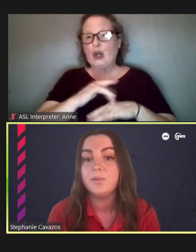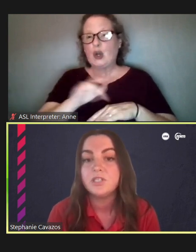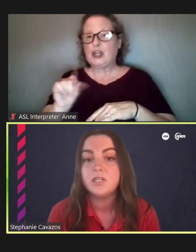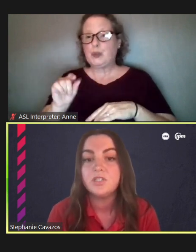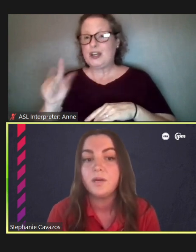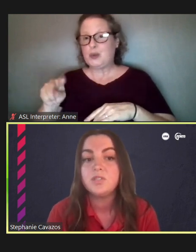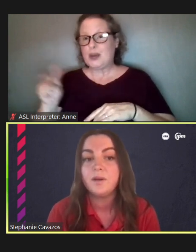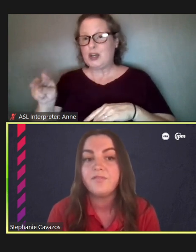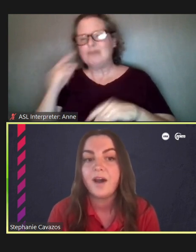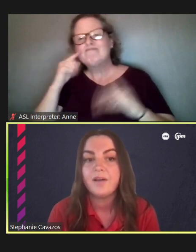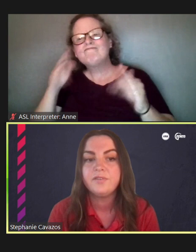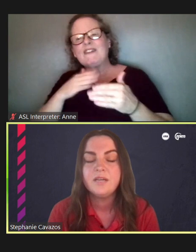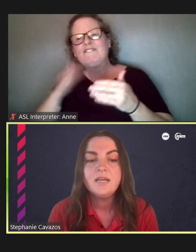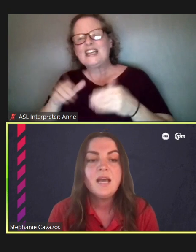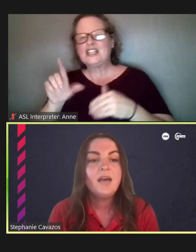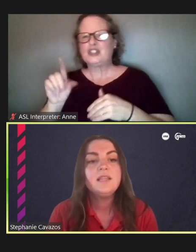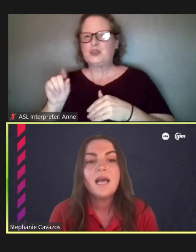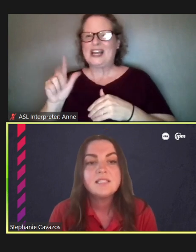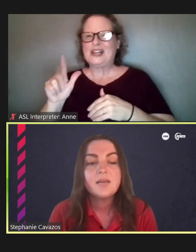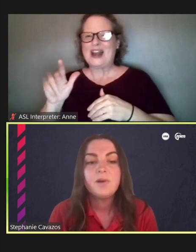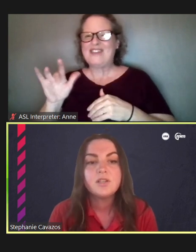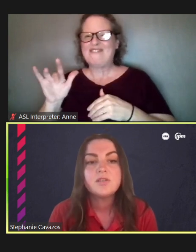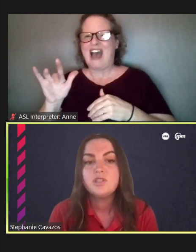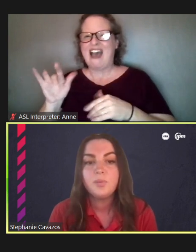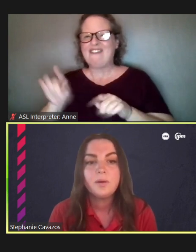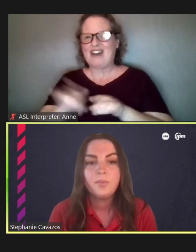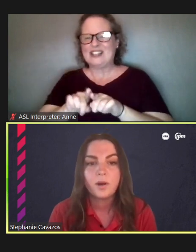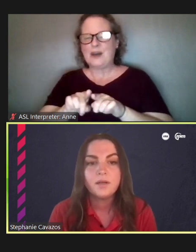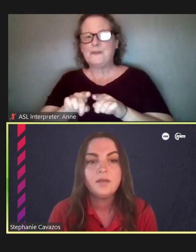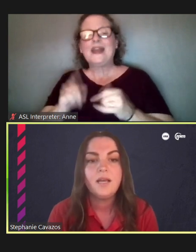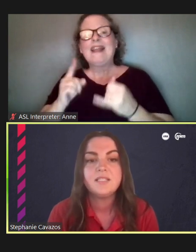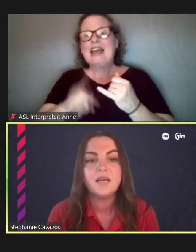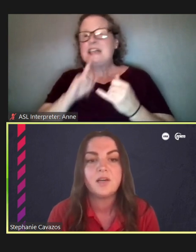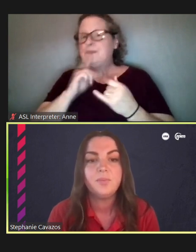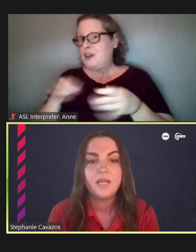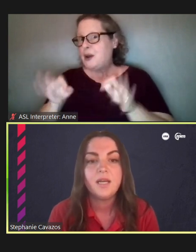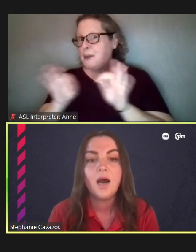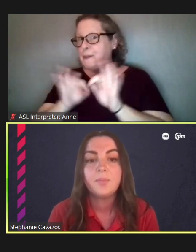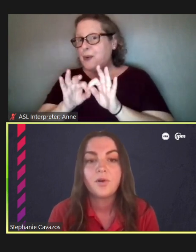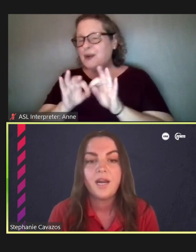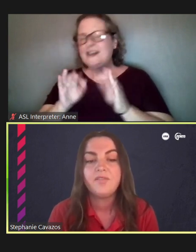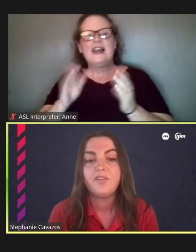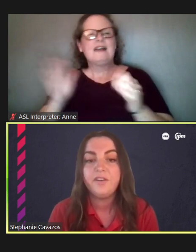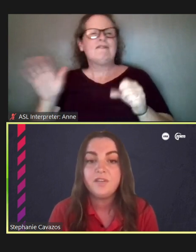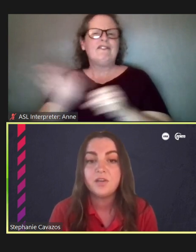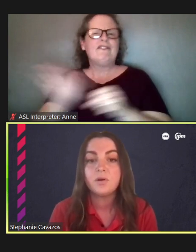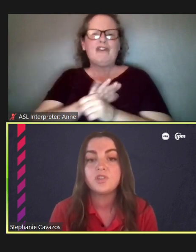completion in 2025. Then lastly, but also super important, is the complete upgrade of a 50 year old